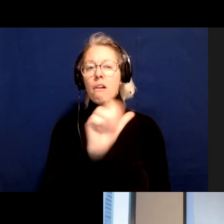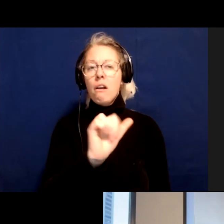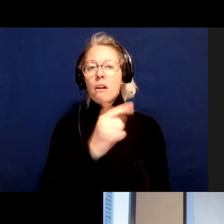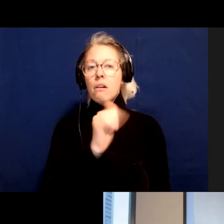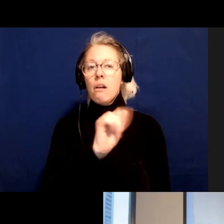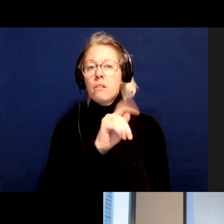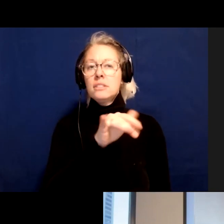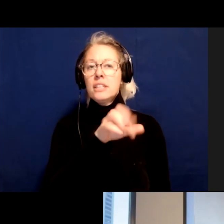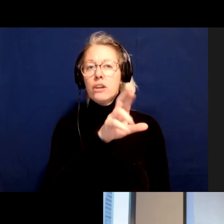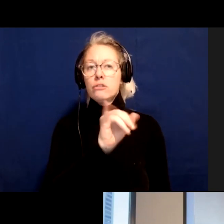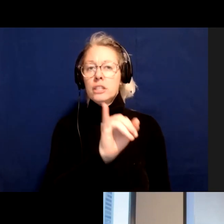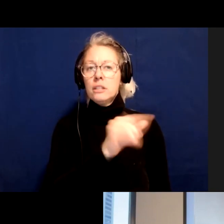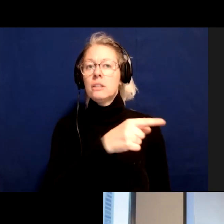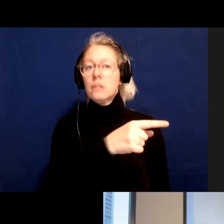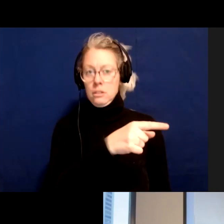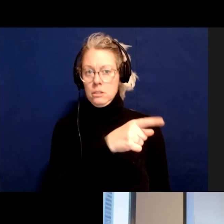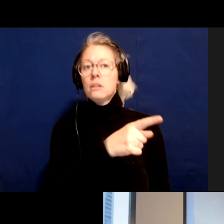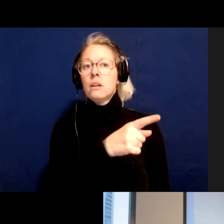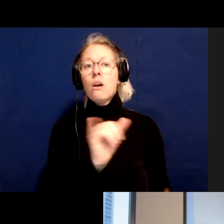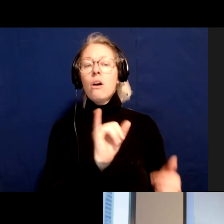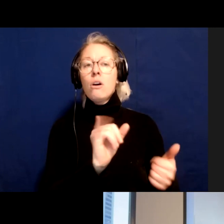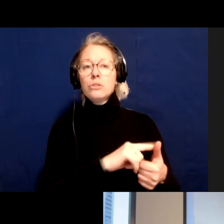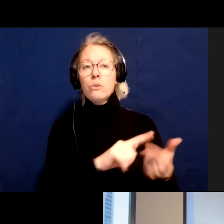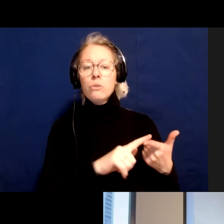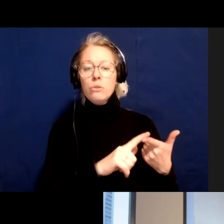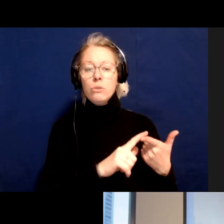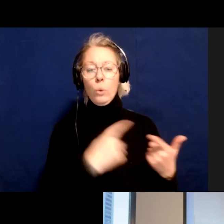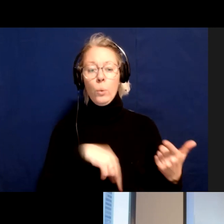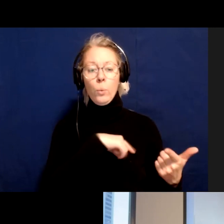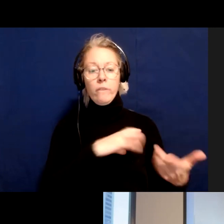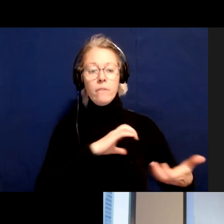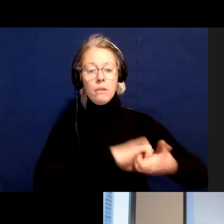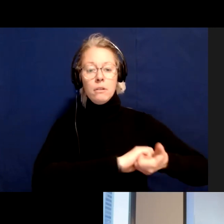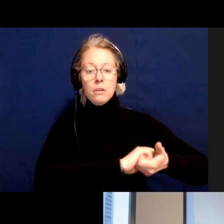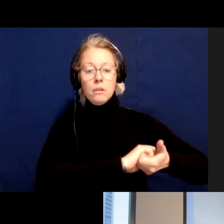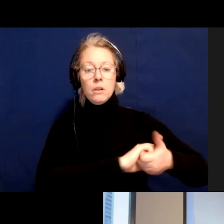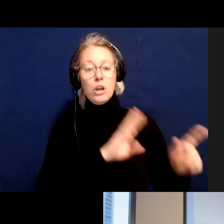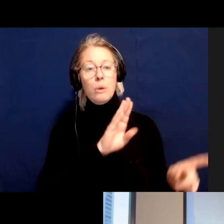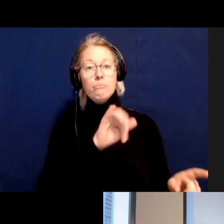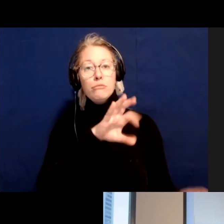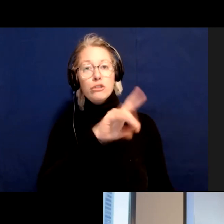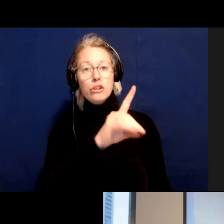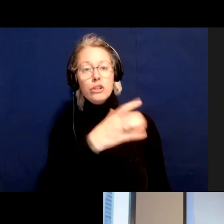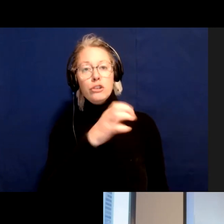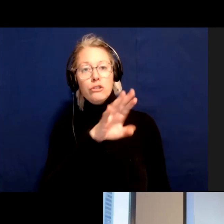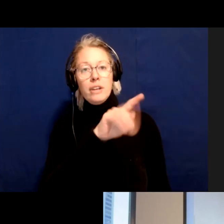Blast, and then we've engaged Bird Creatives to produce or production manage the festival.